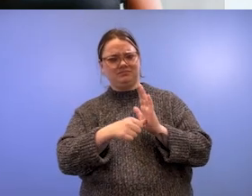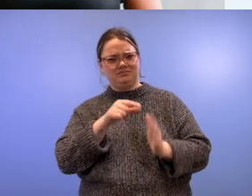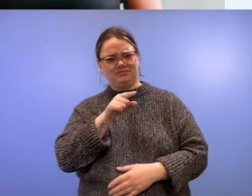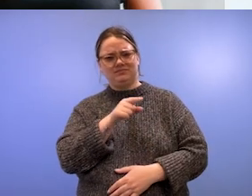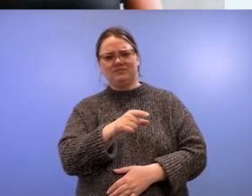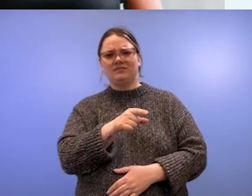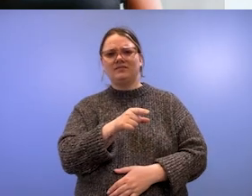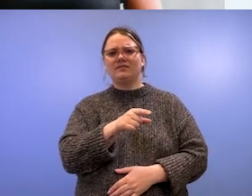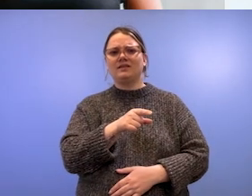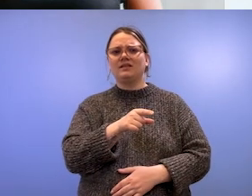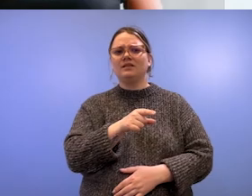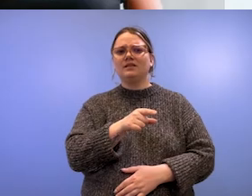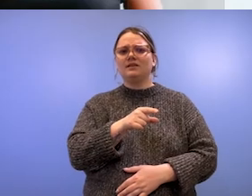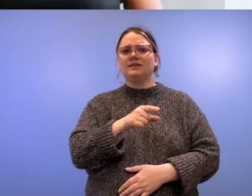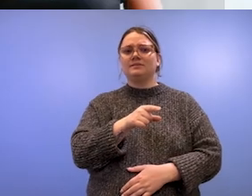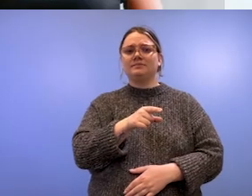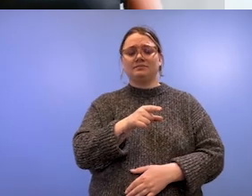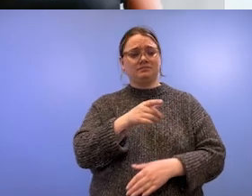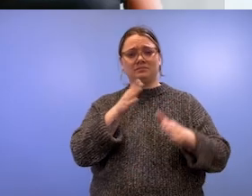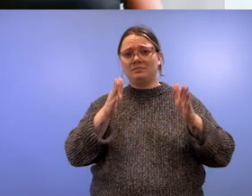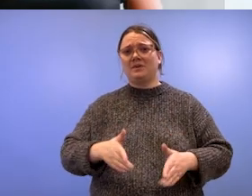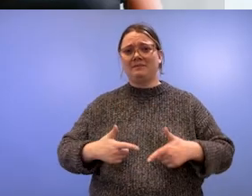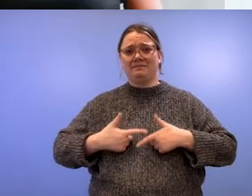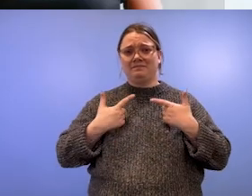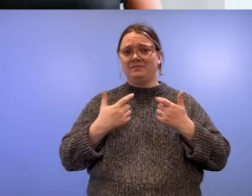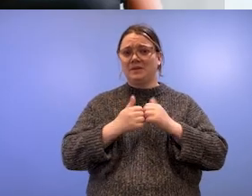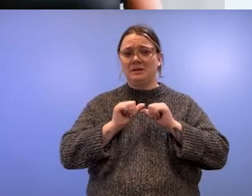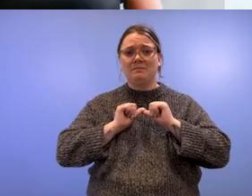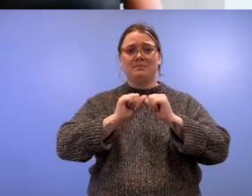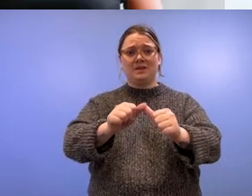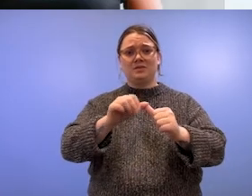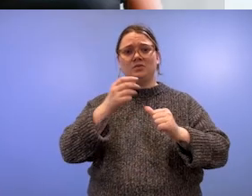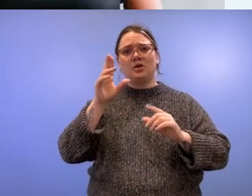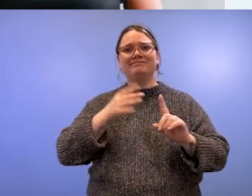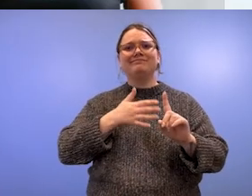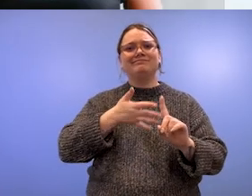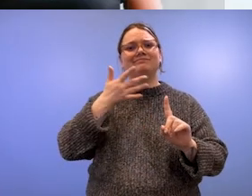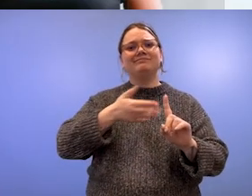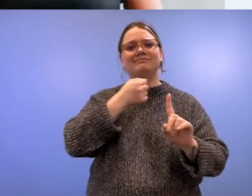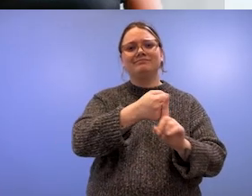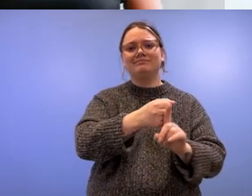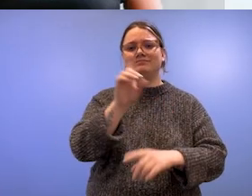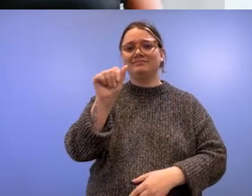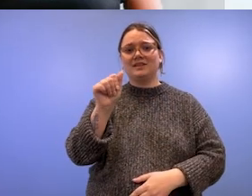to note that people can live with both permanent and episodic disabilities, which may be visible or